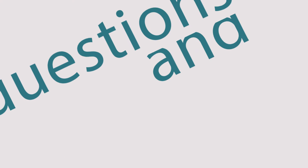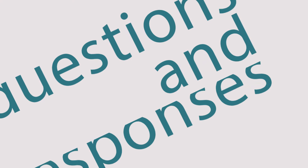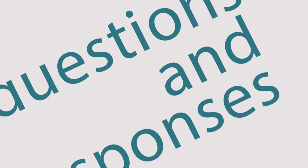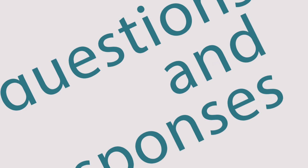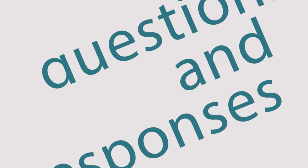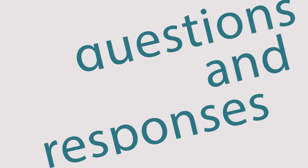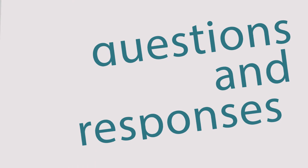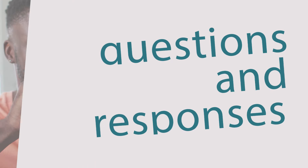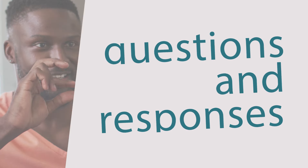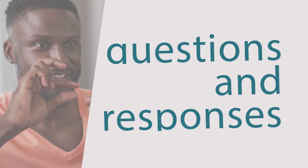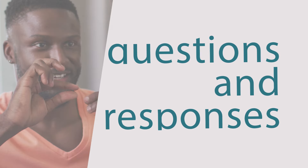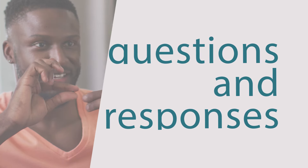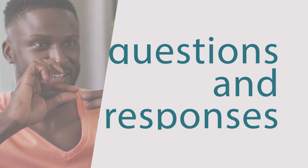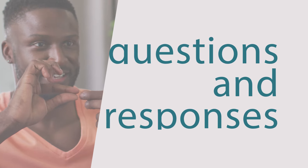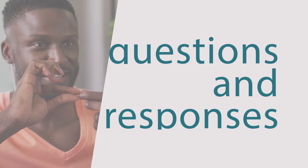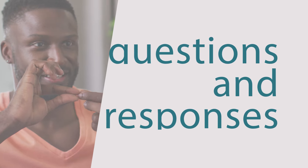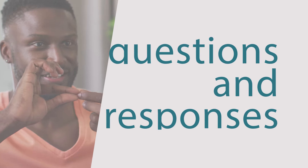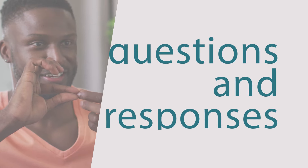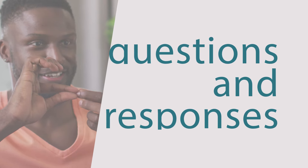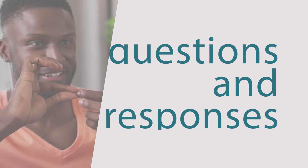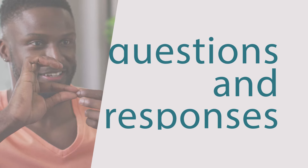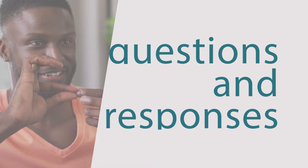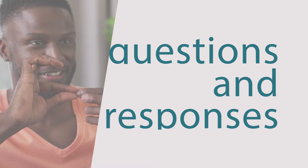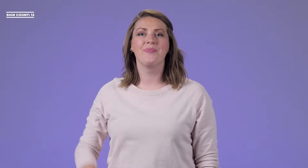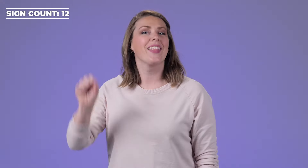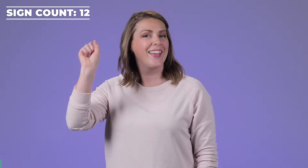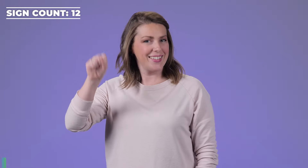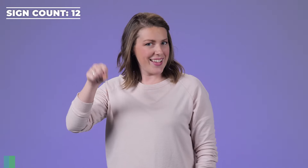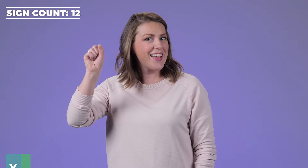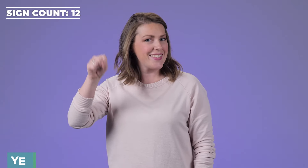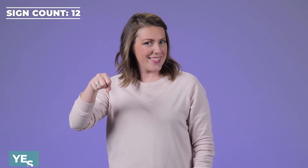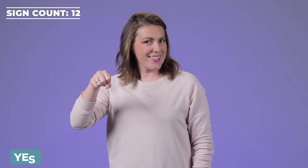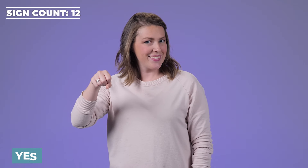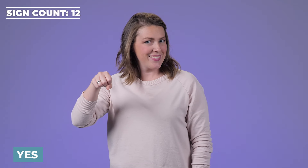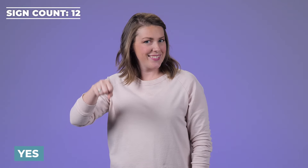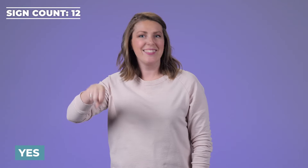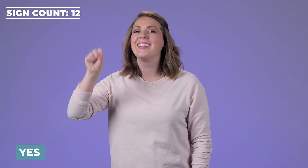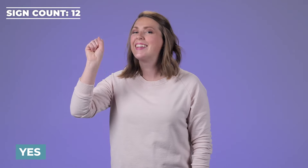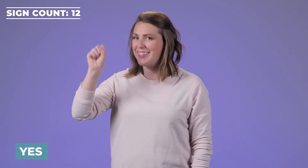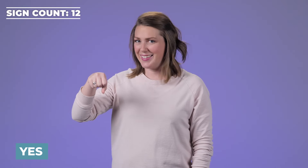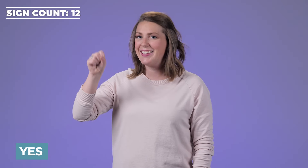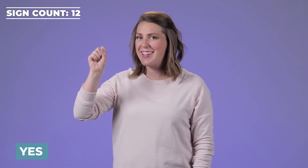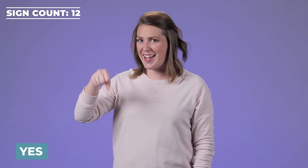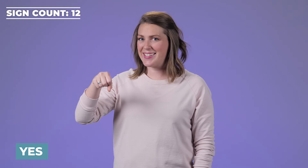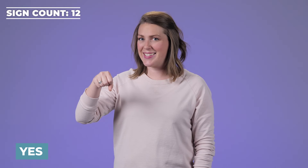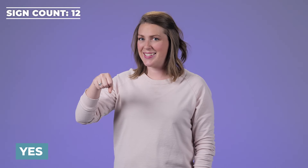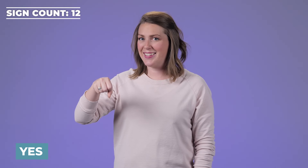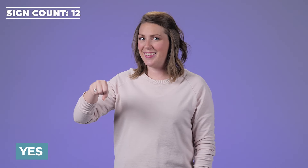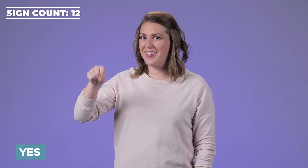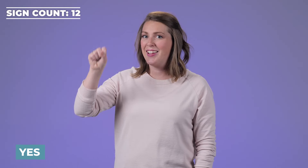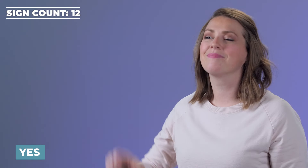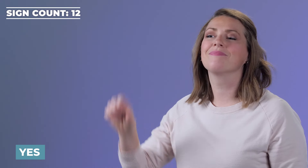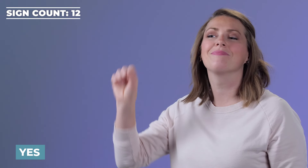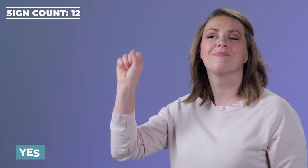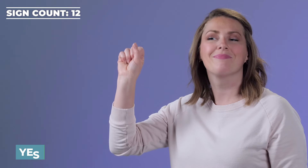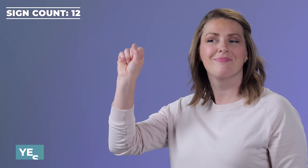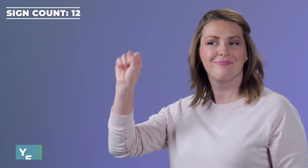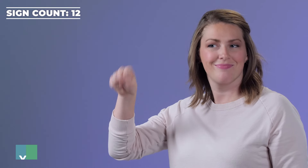Now to questions and responses. Yes. Yes. Your hand